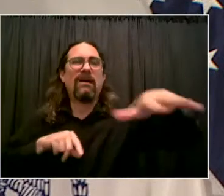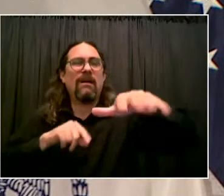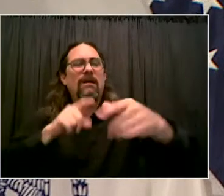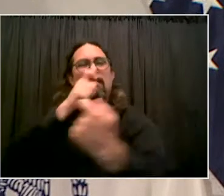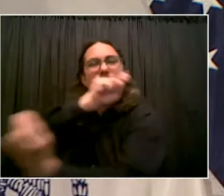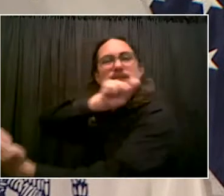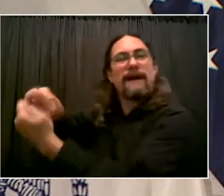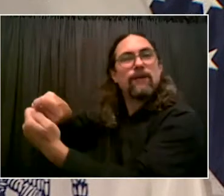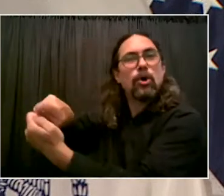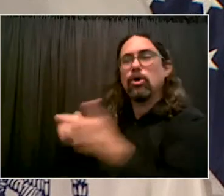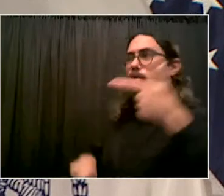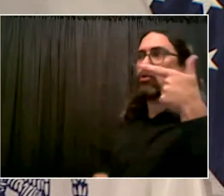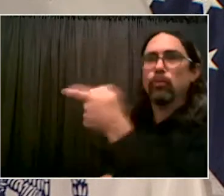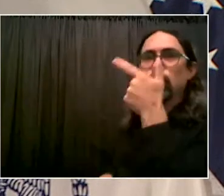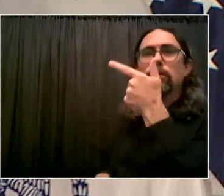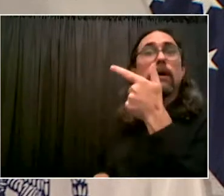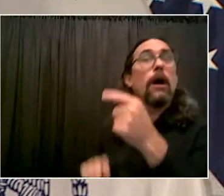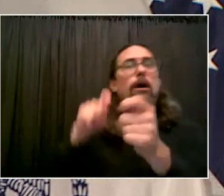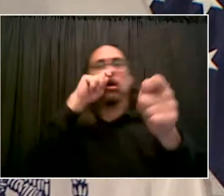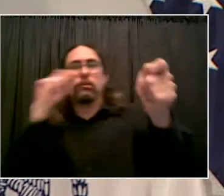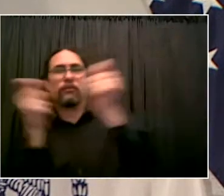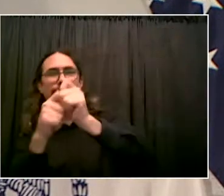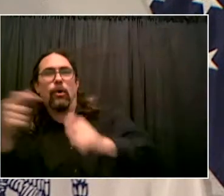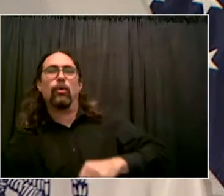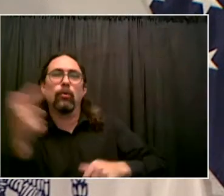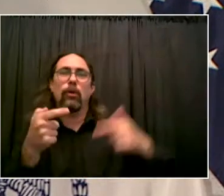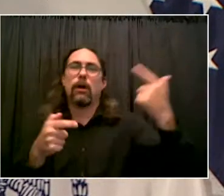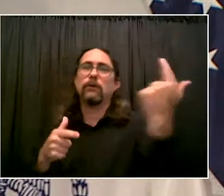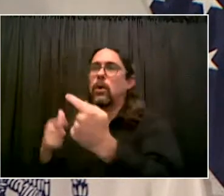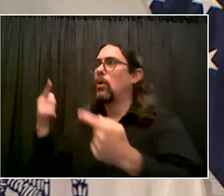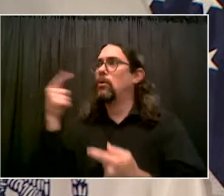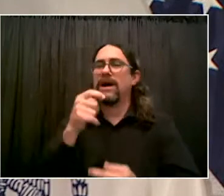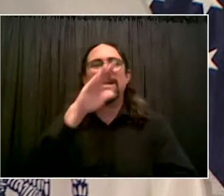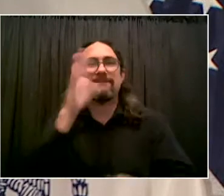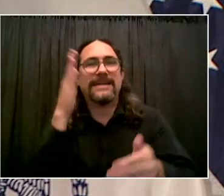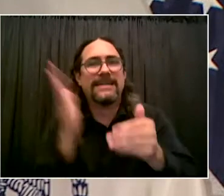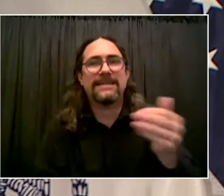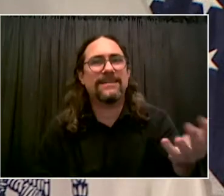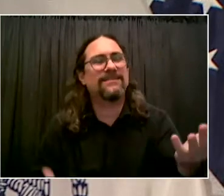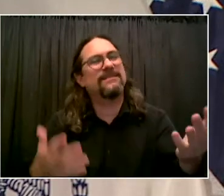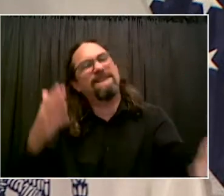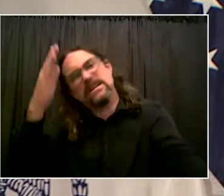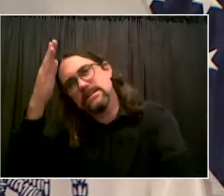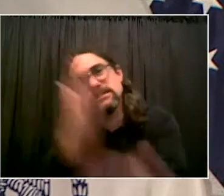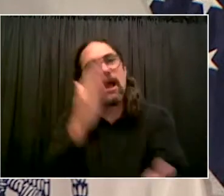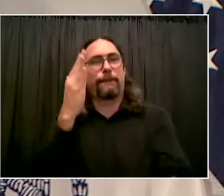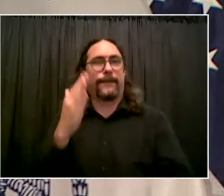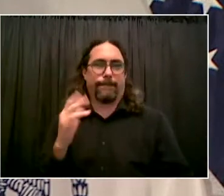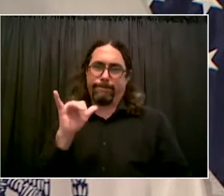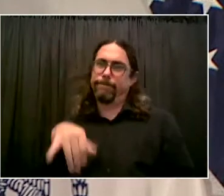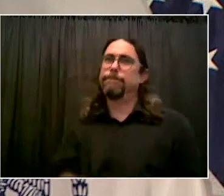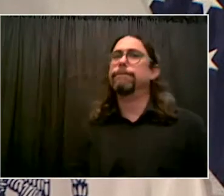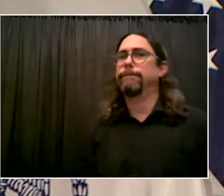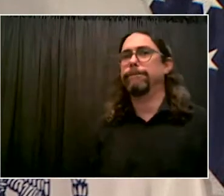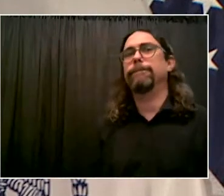Reporrte: YOU'VE BEEN EADLING WH ITTHE SPIKE IN VIOLENCE NOW FOR